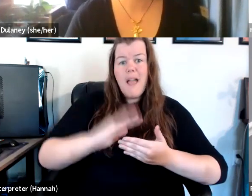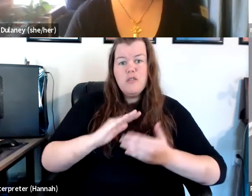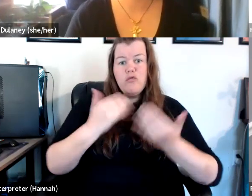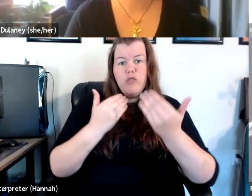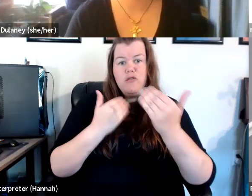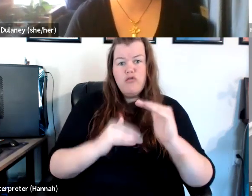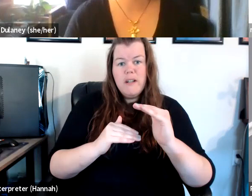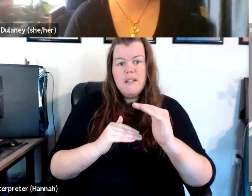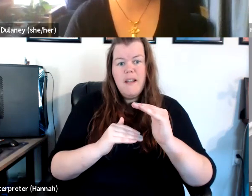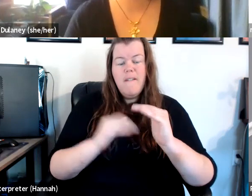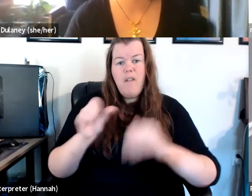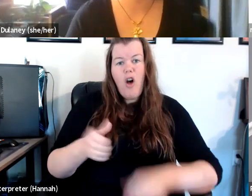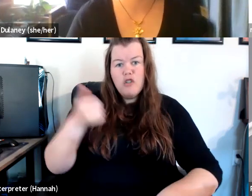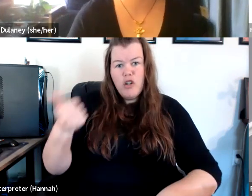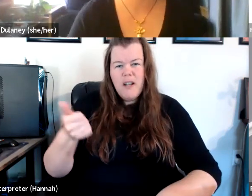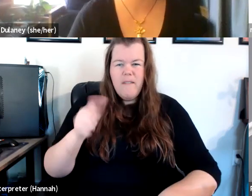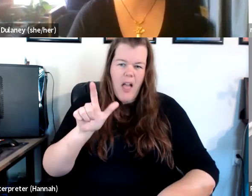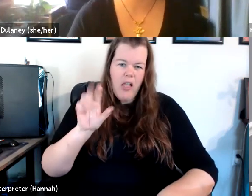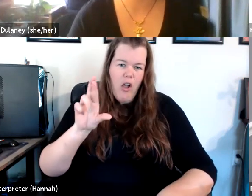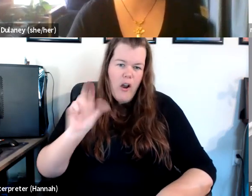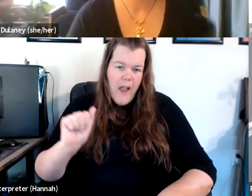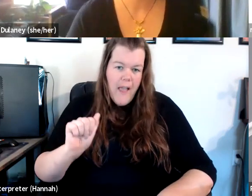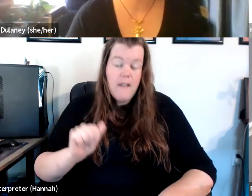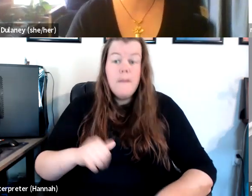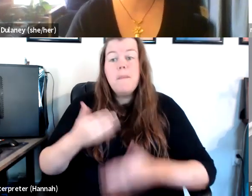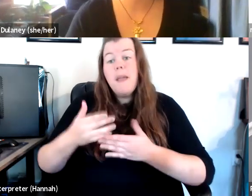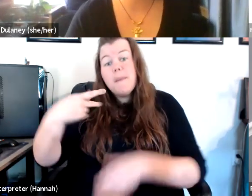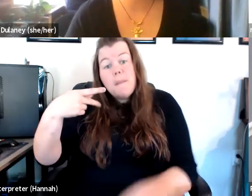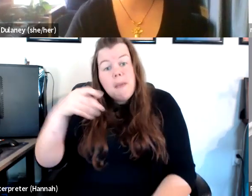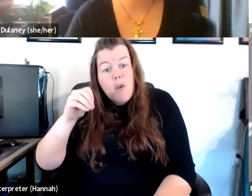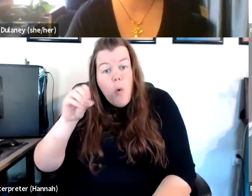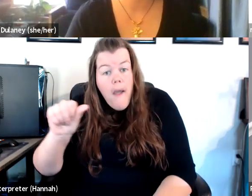things like a Power of Attorney, a Healthcare Representative, Supported Decision-Making,